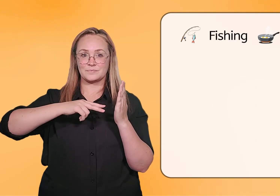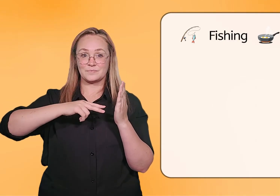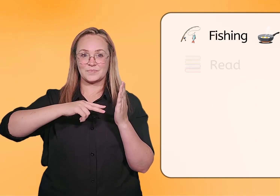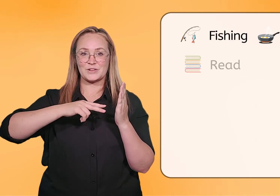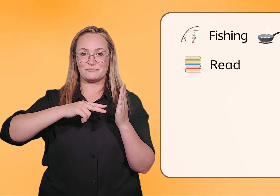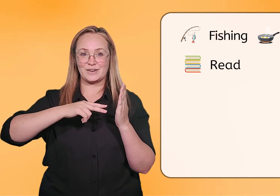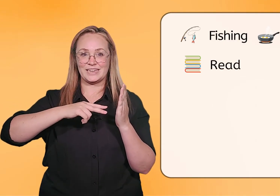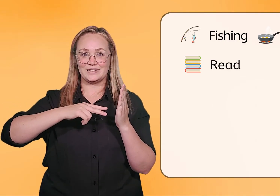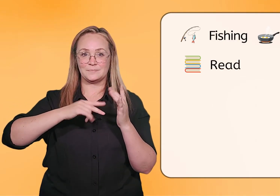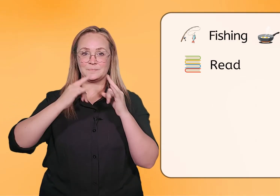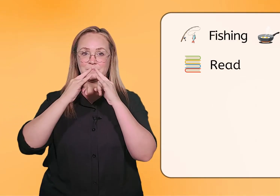Read.